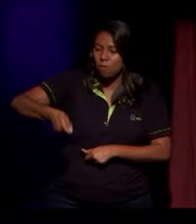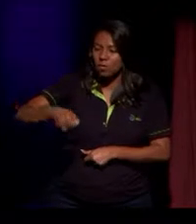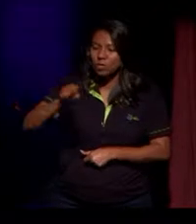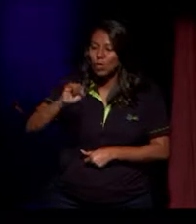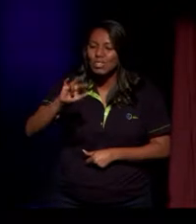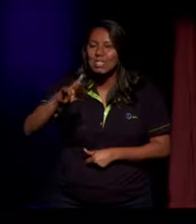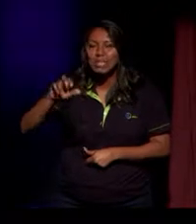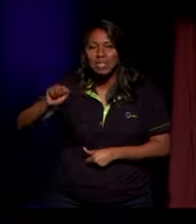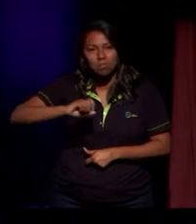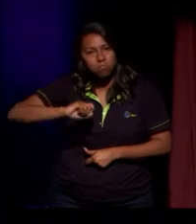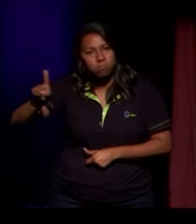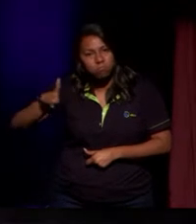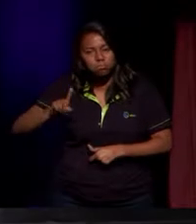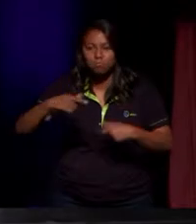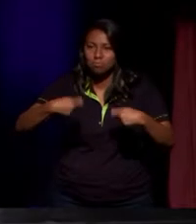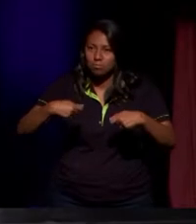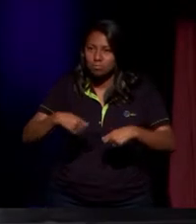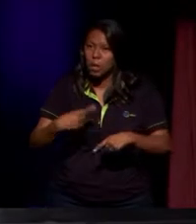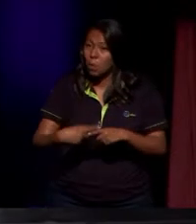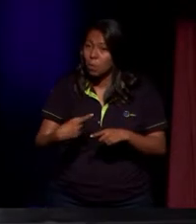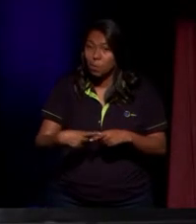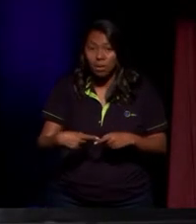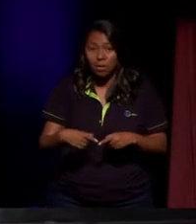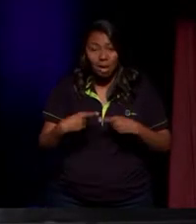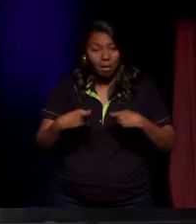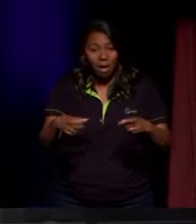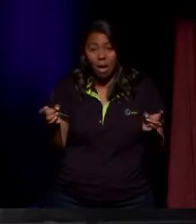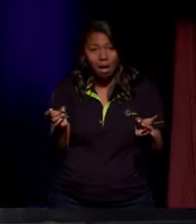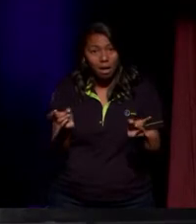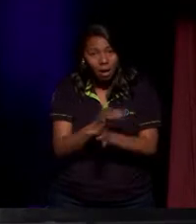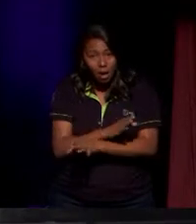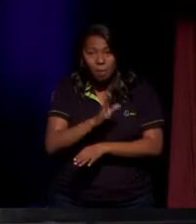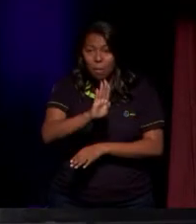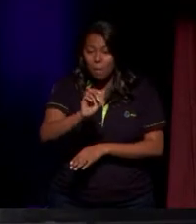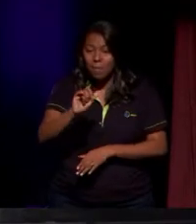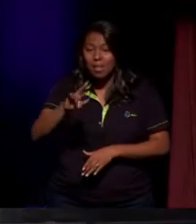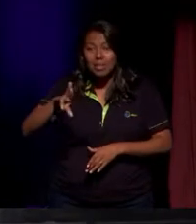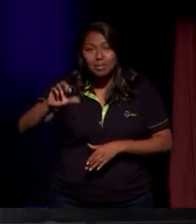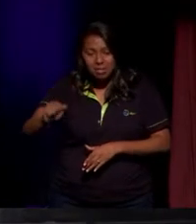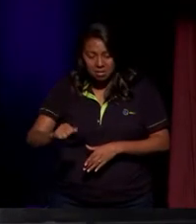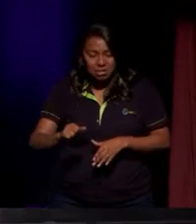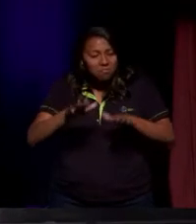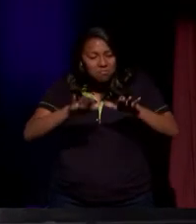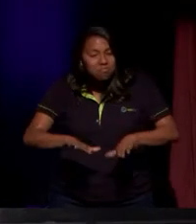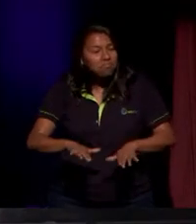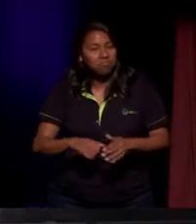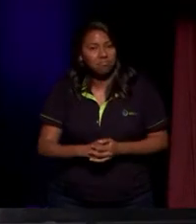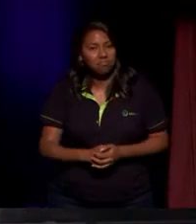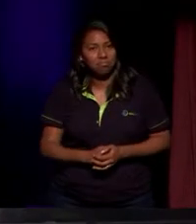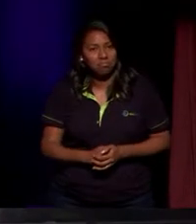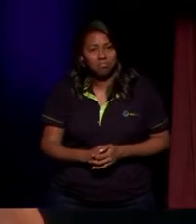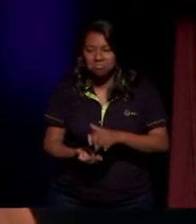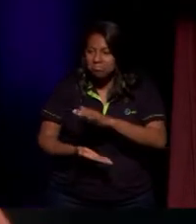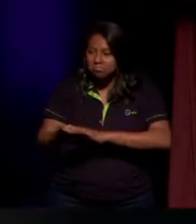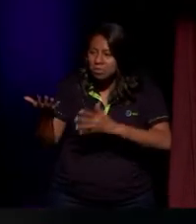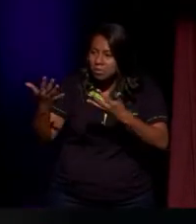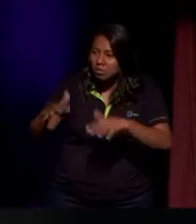but Syria continued within Lebanon, Lebanon saying it was protecting Lebanon, there the sense of protection depends on each one.